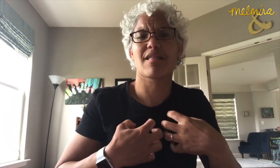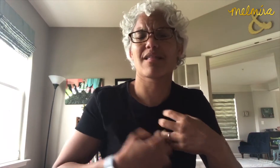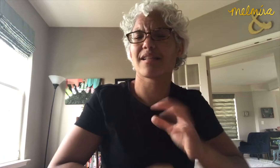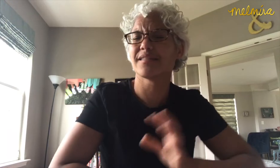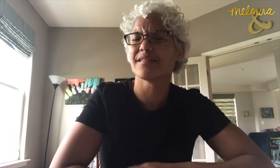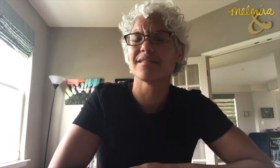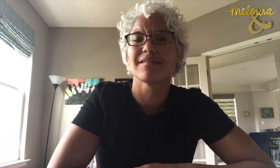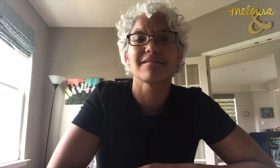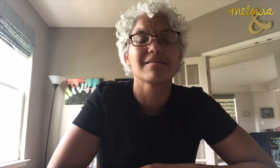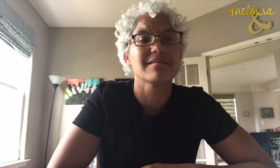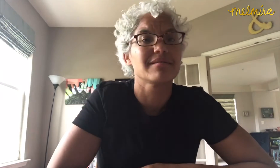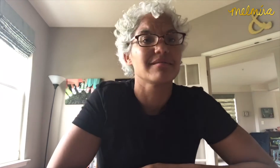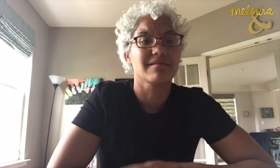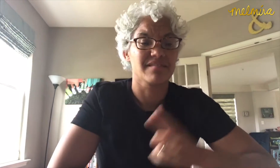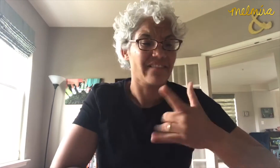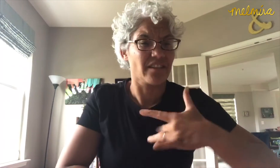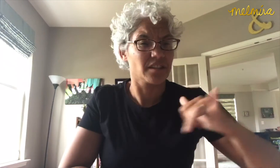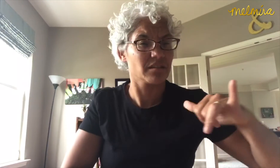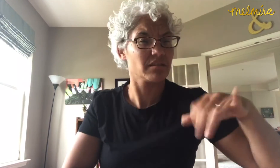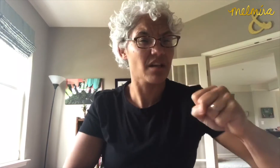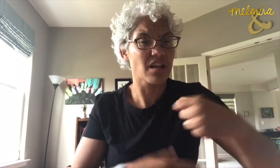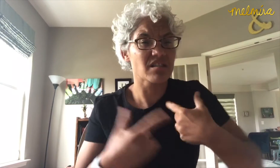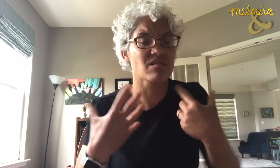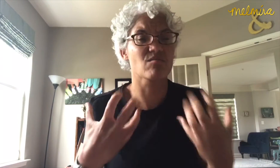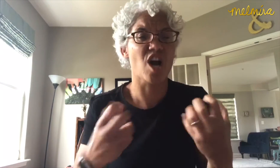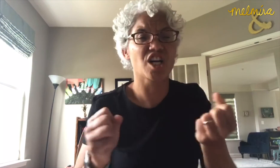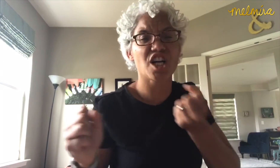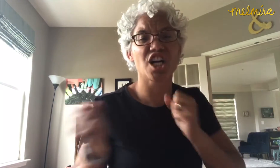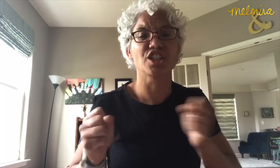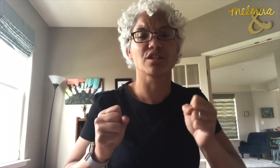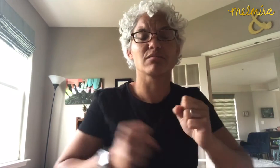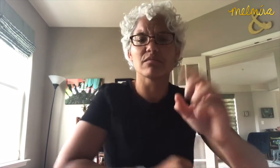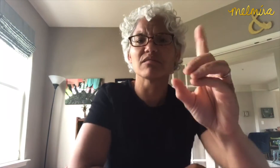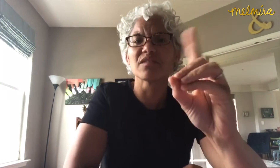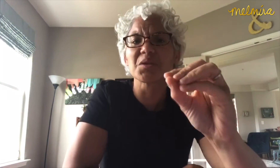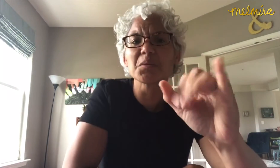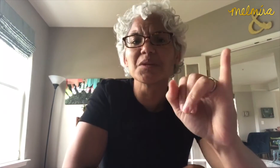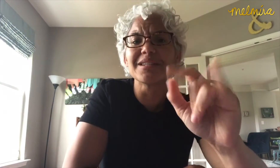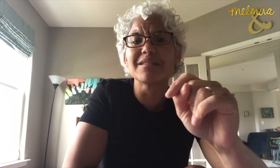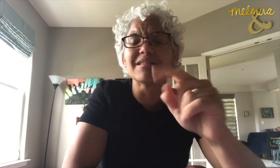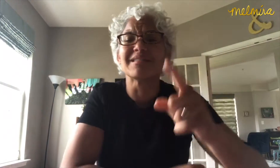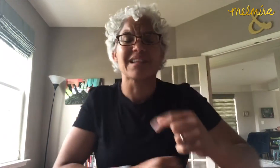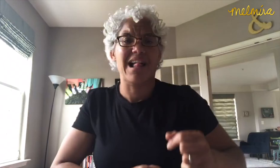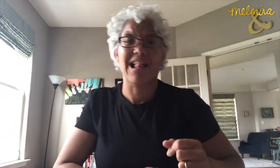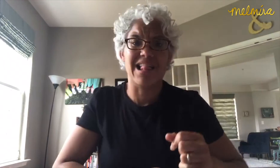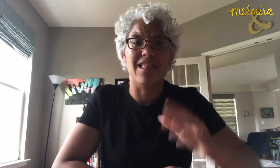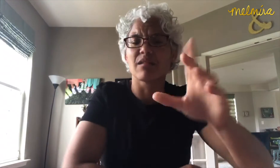have that internal conflict. When you feel that you are ready to shake off the norm, DO IT.